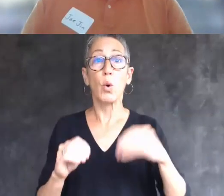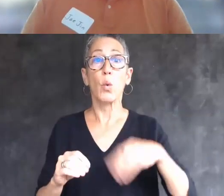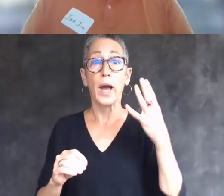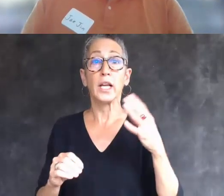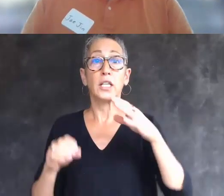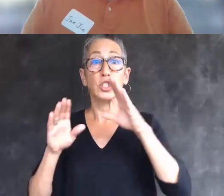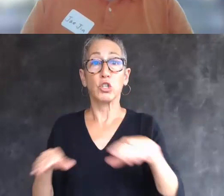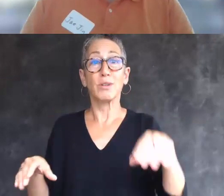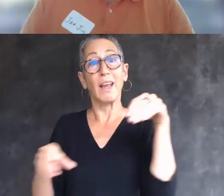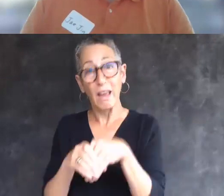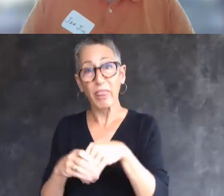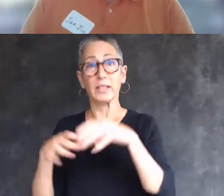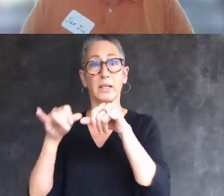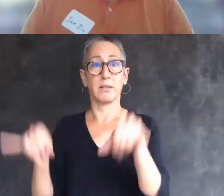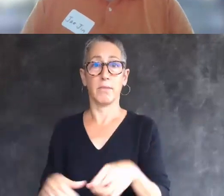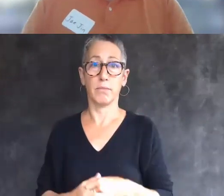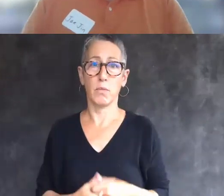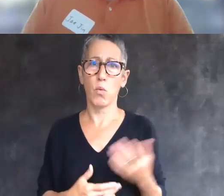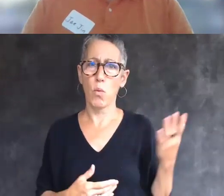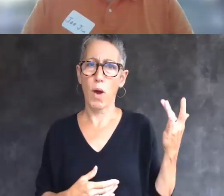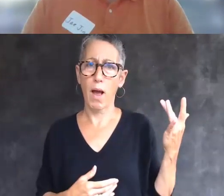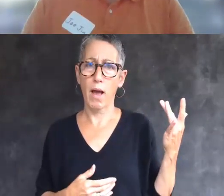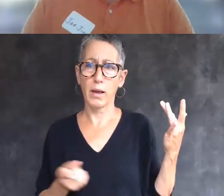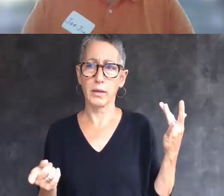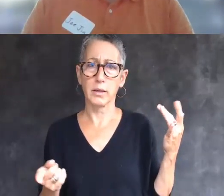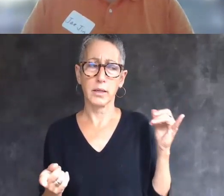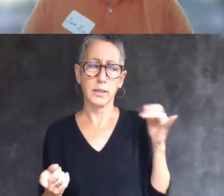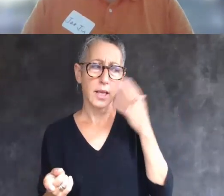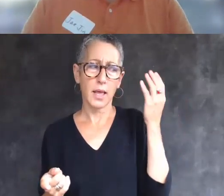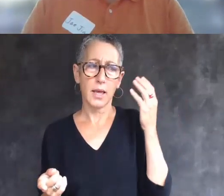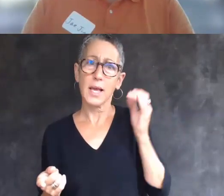And is that because they don't do any of the things that Black kids